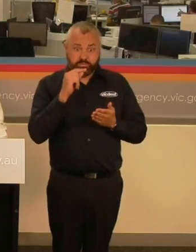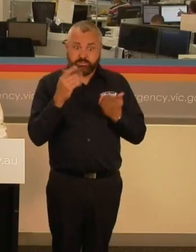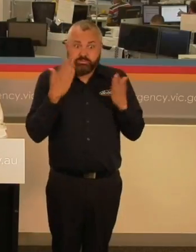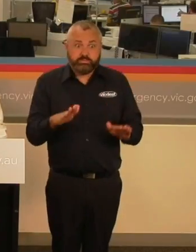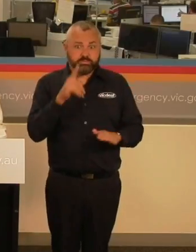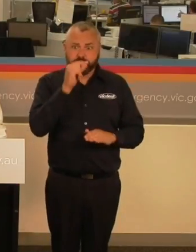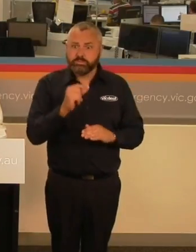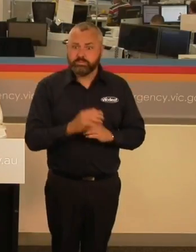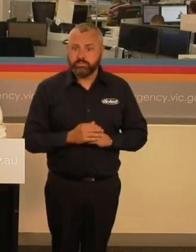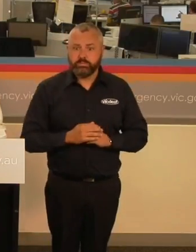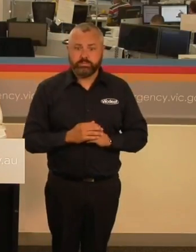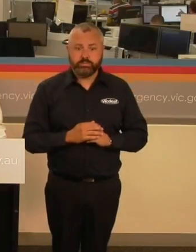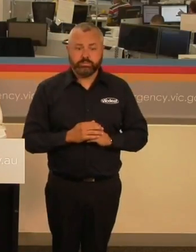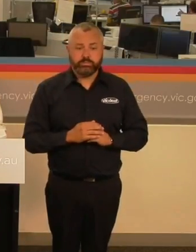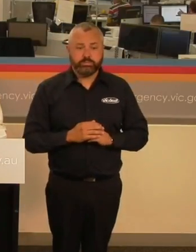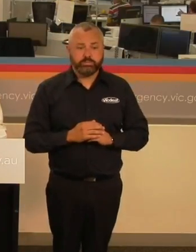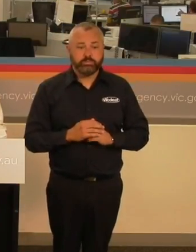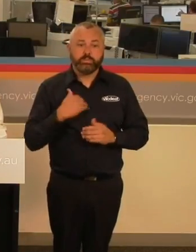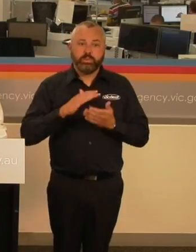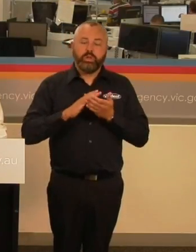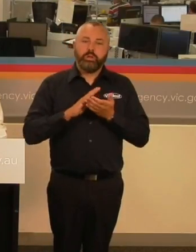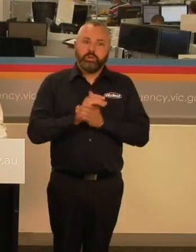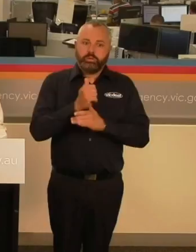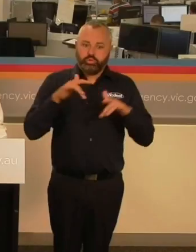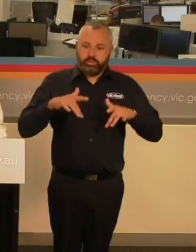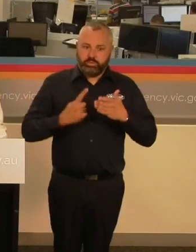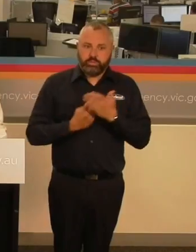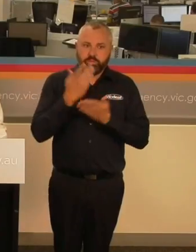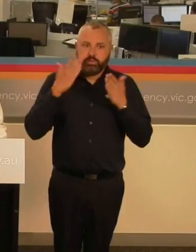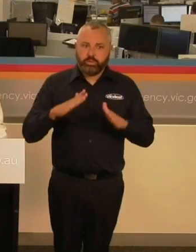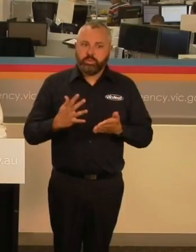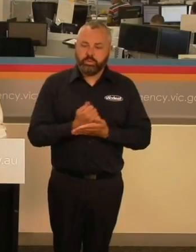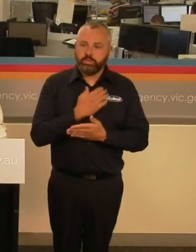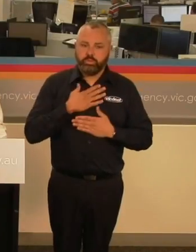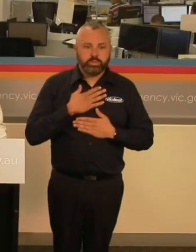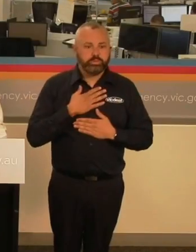hasn't happened this summer so far but let us not have any deaths from kids in